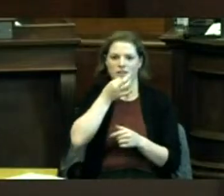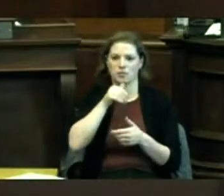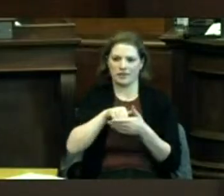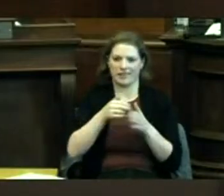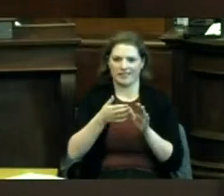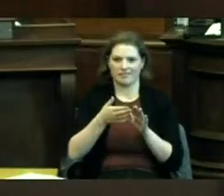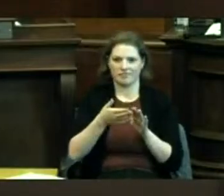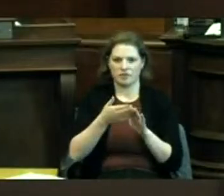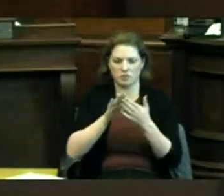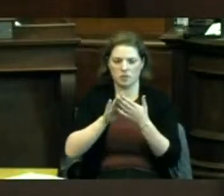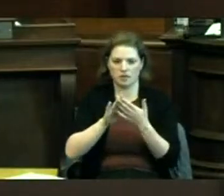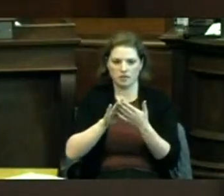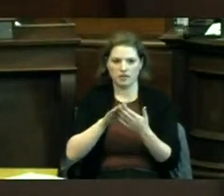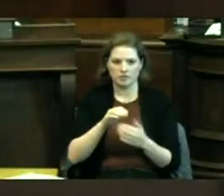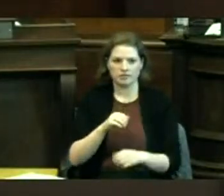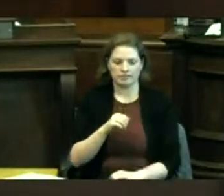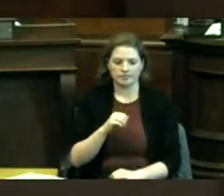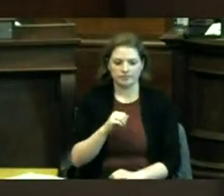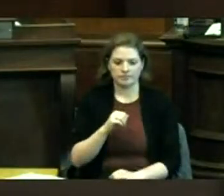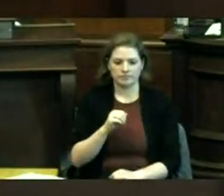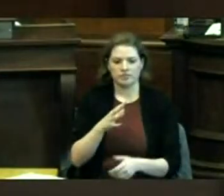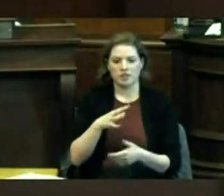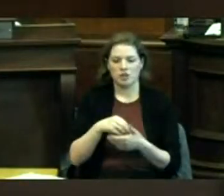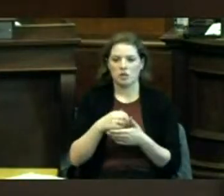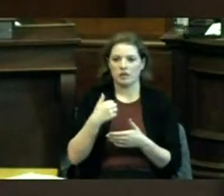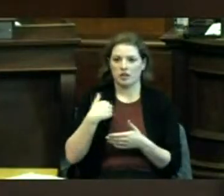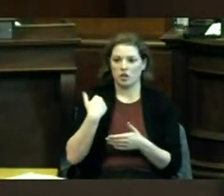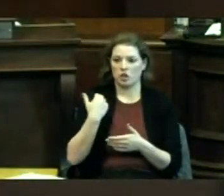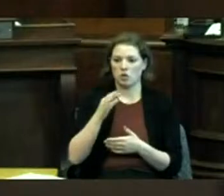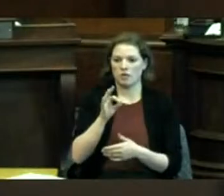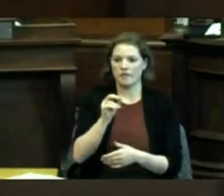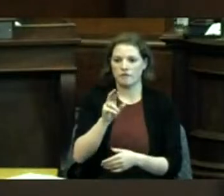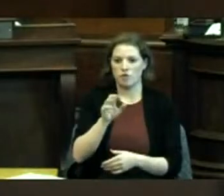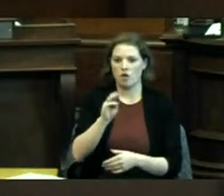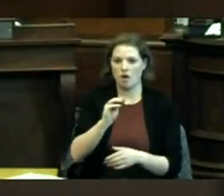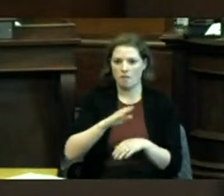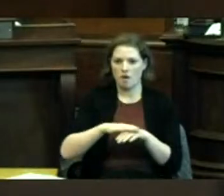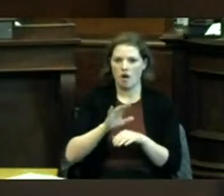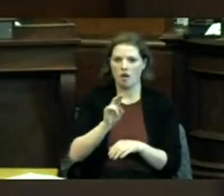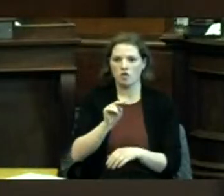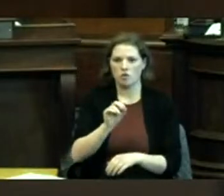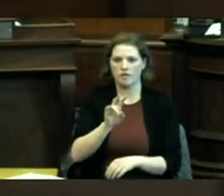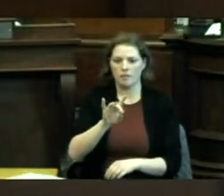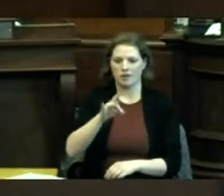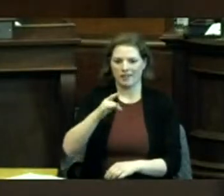part of this work. We will be hearing from another experts in our community on the topic of